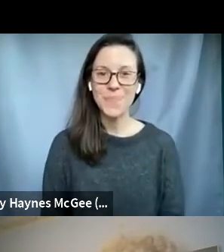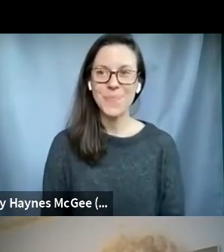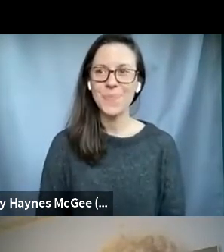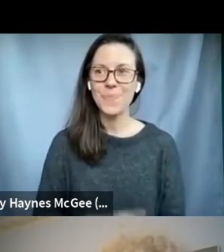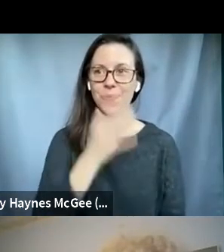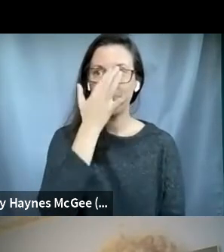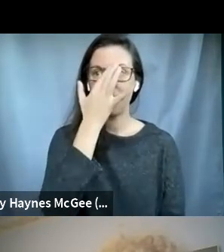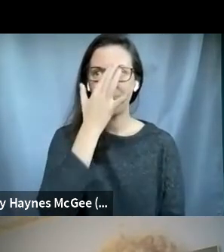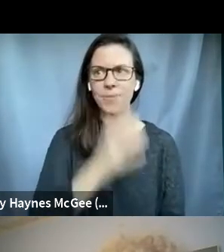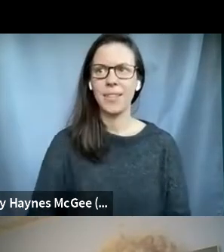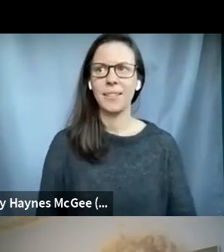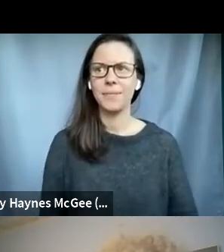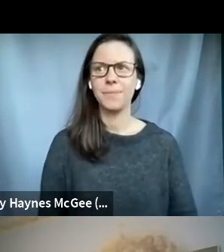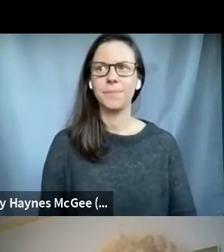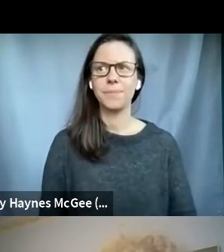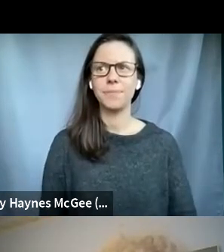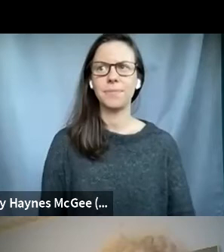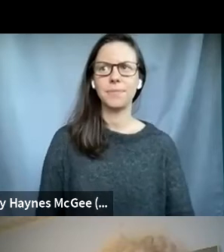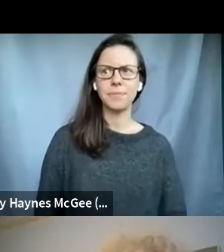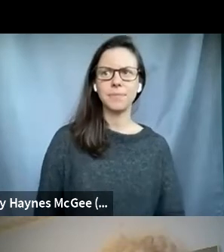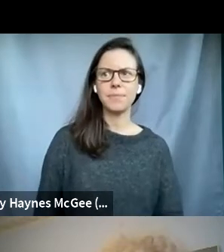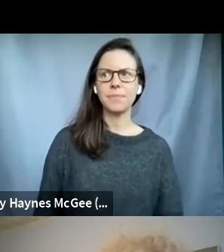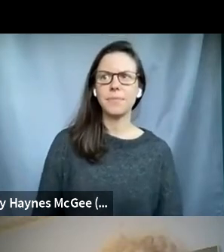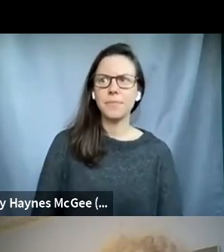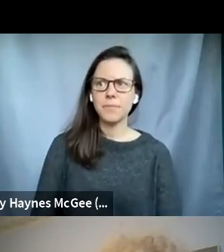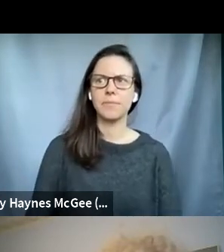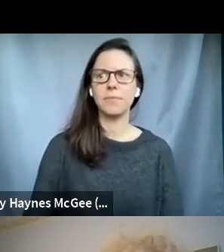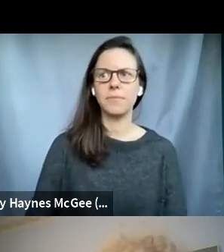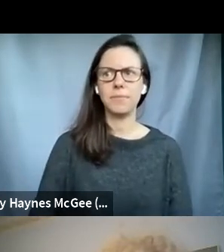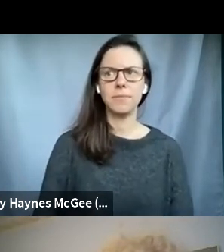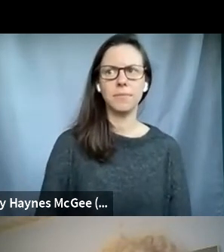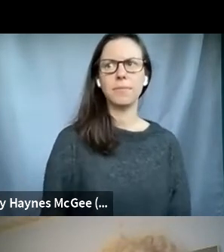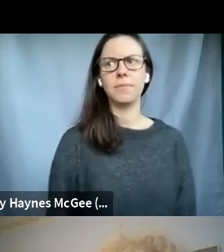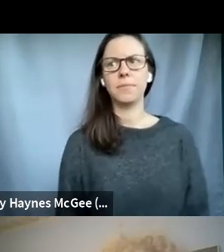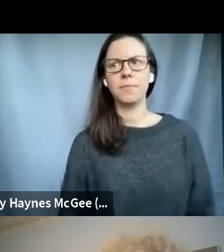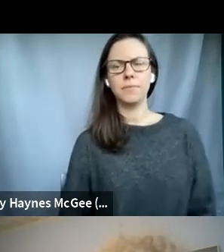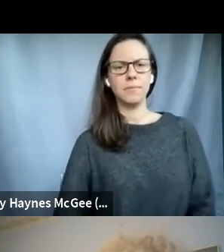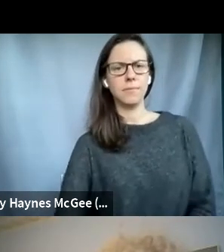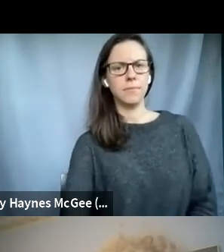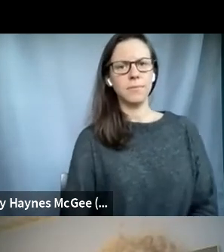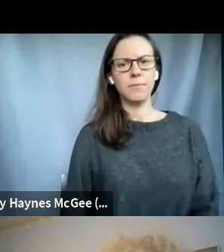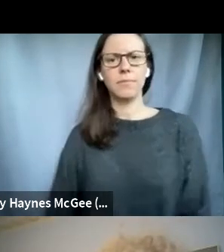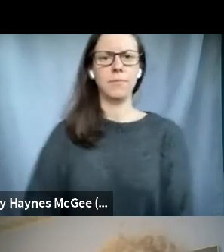Thank you. We did have a question from Susan.